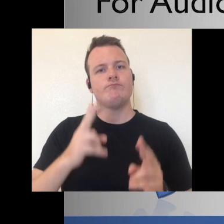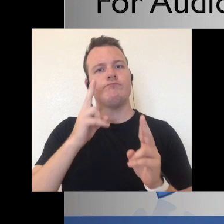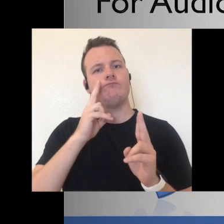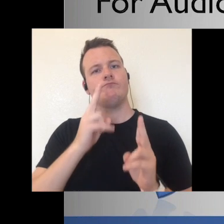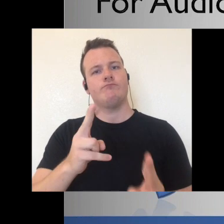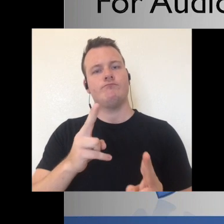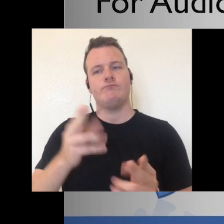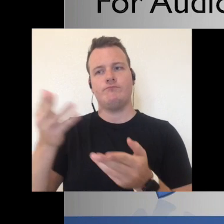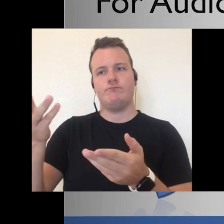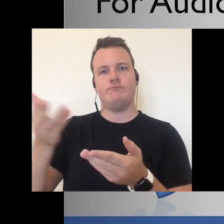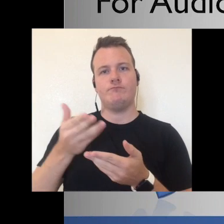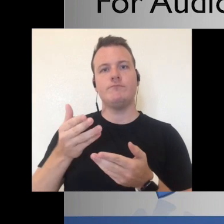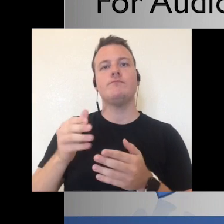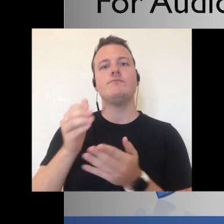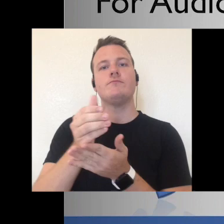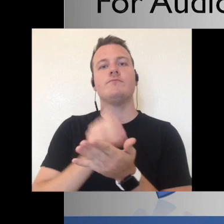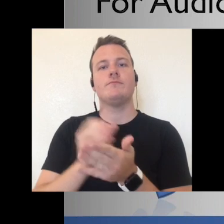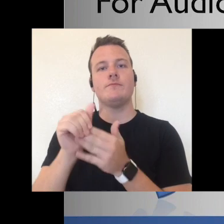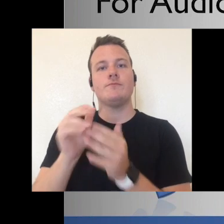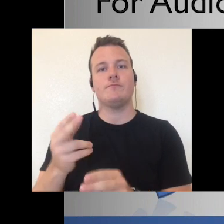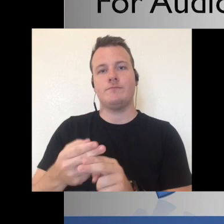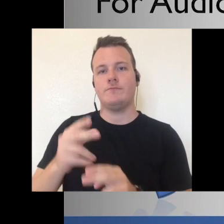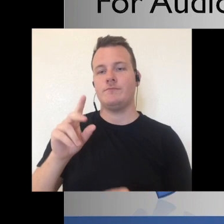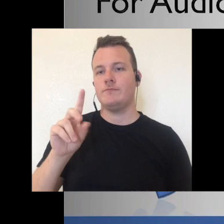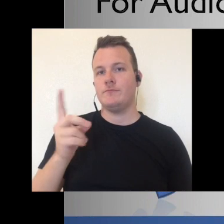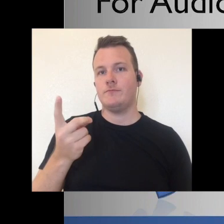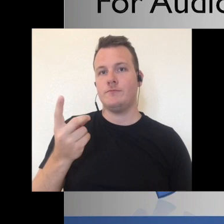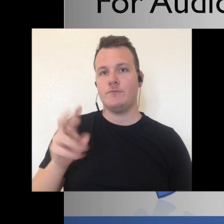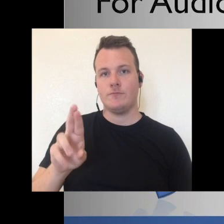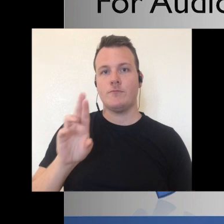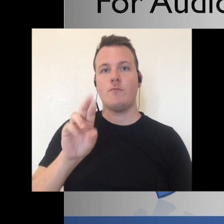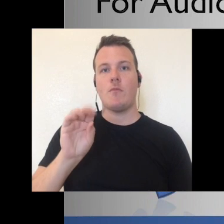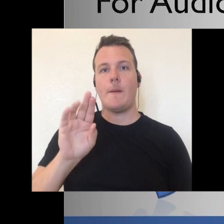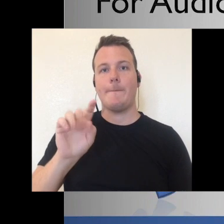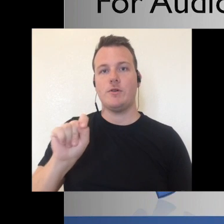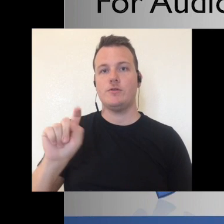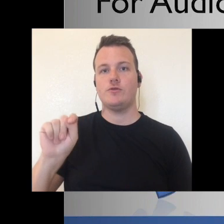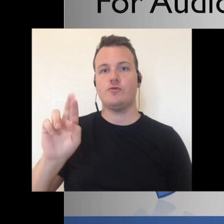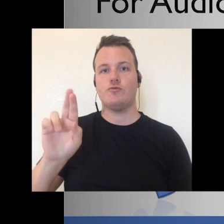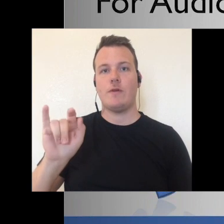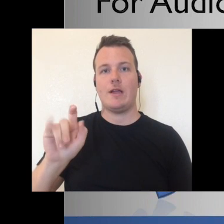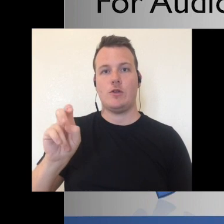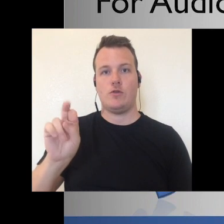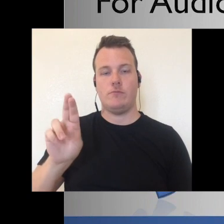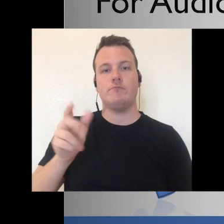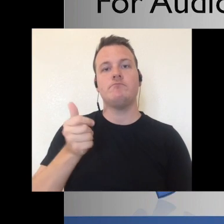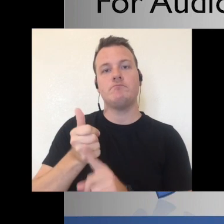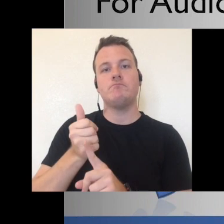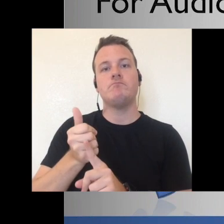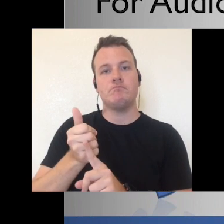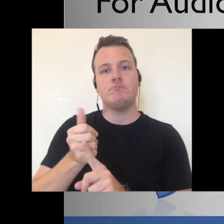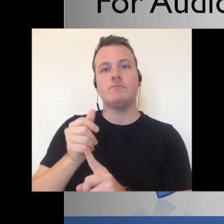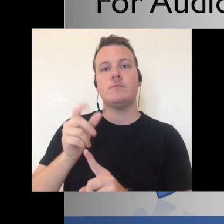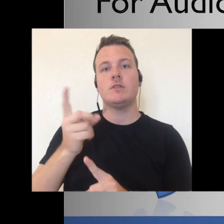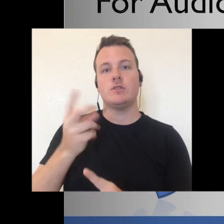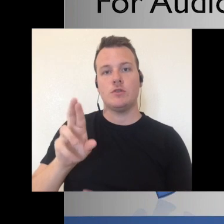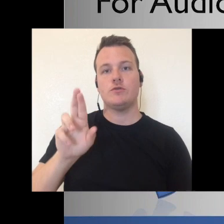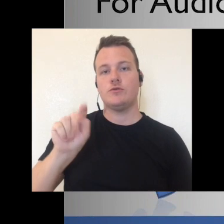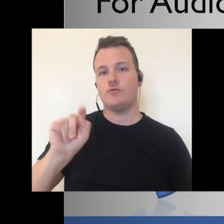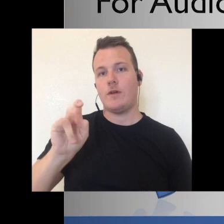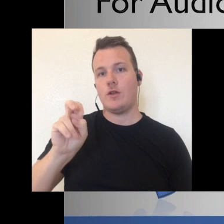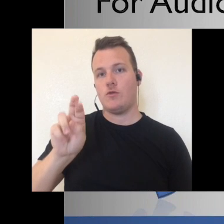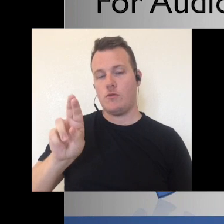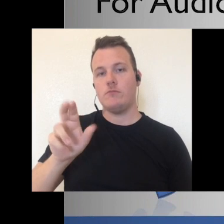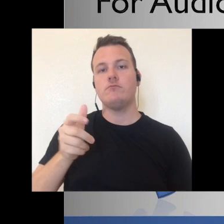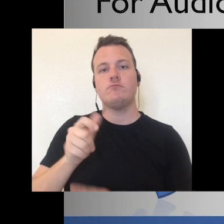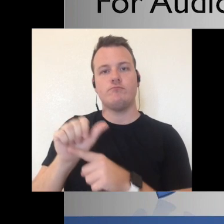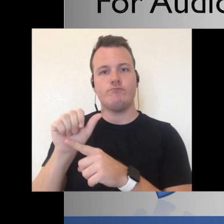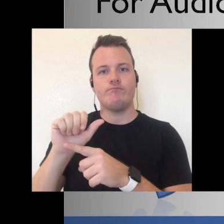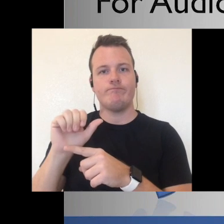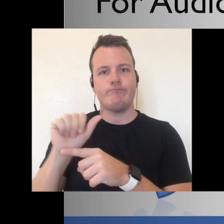leader, Dr. Robert Traynor. For 45 years Dr. Robert Trainor practiced audiology at